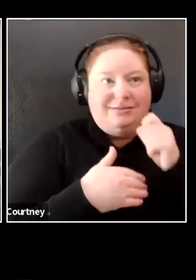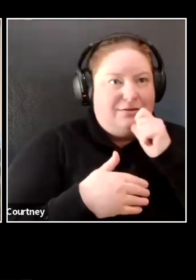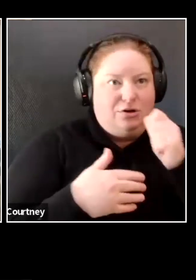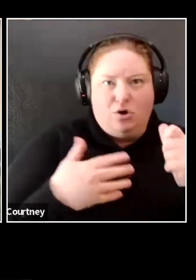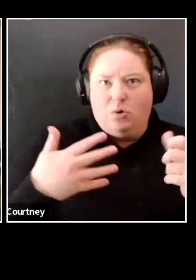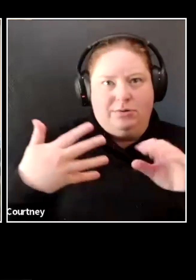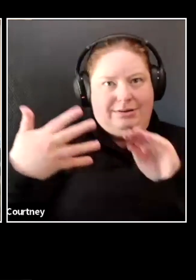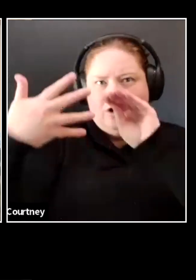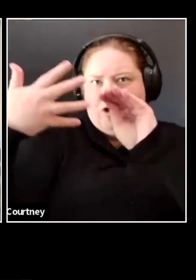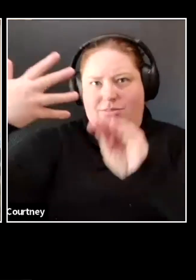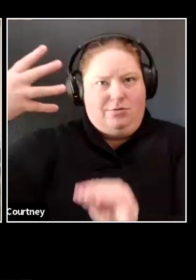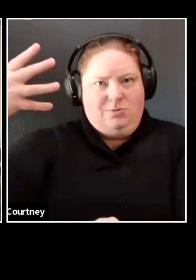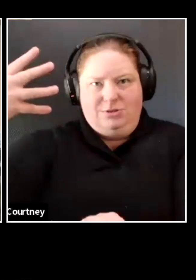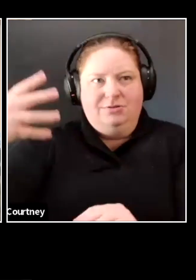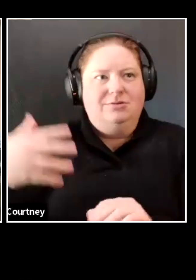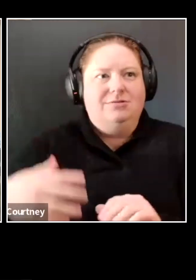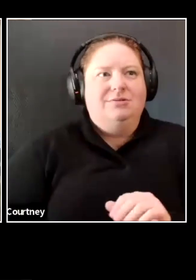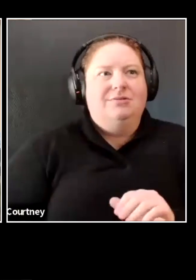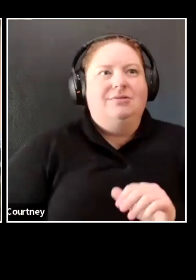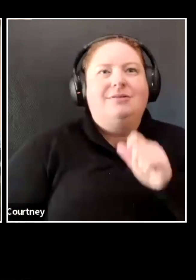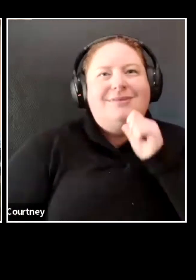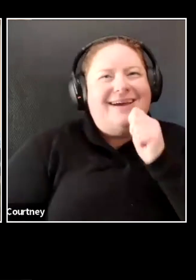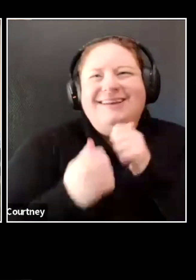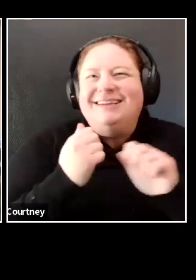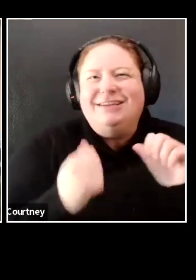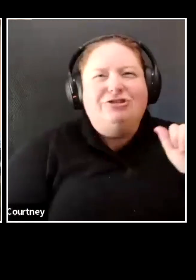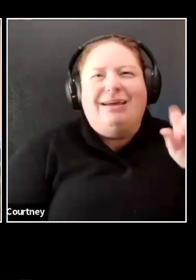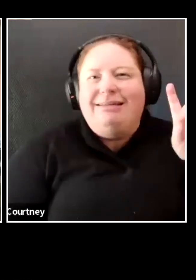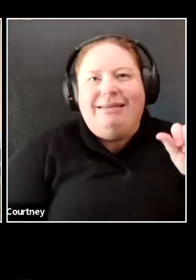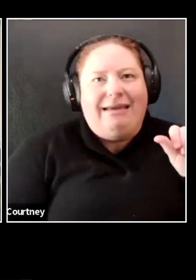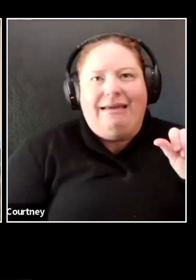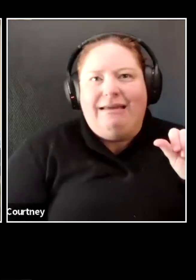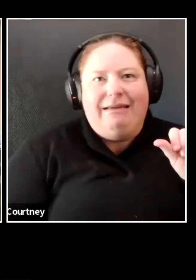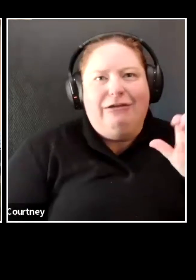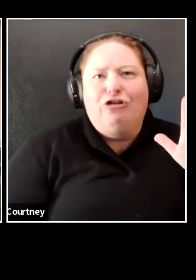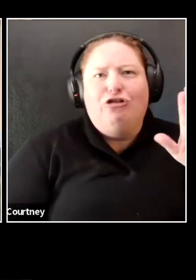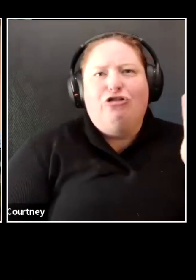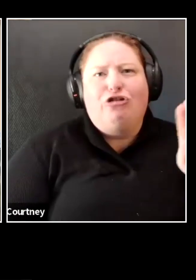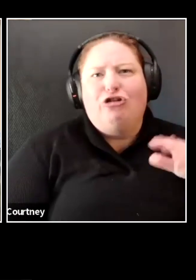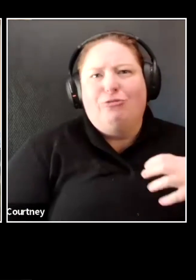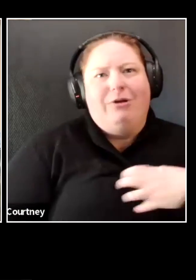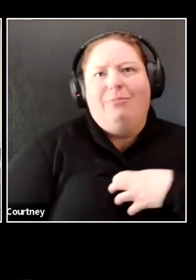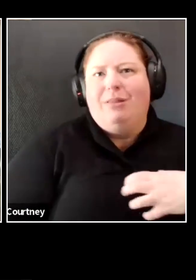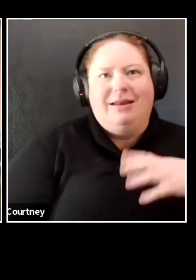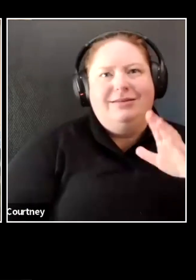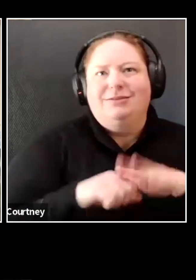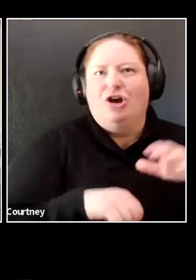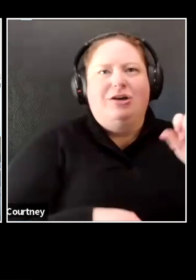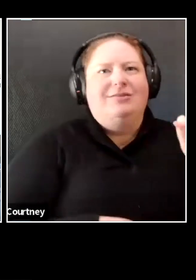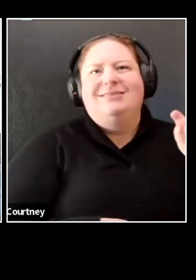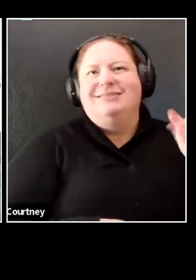every you know ADA curb complaint would get on a STIP that is not the the scale of project. So